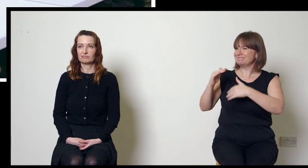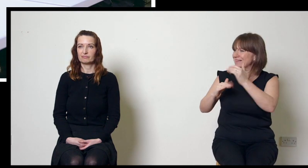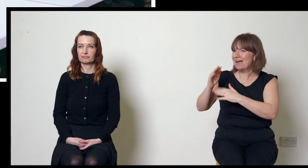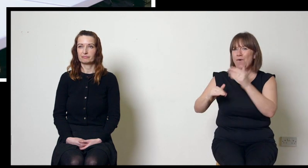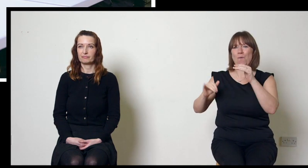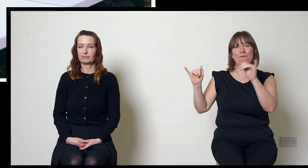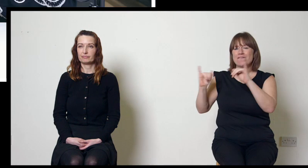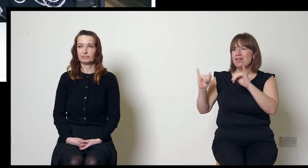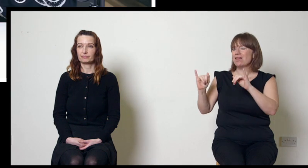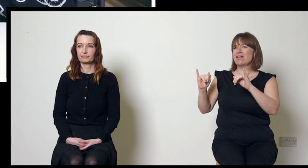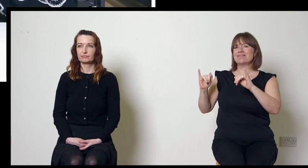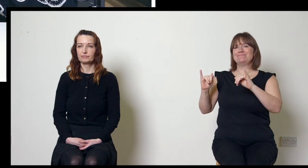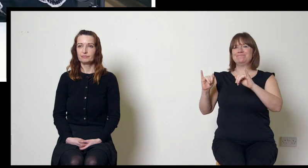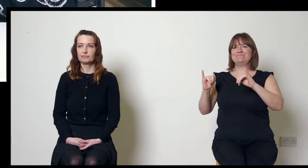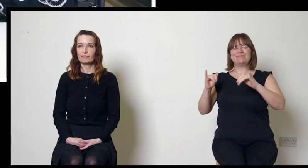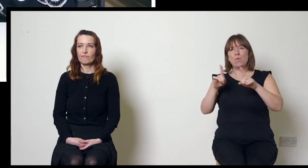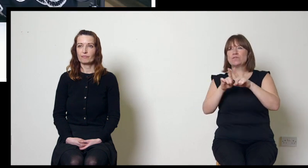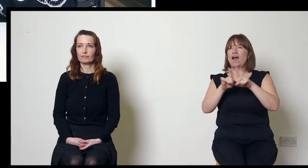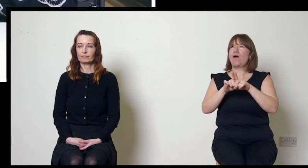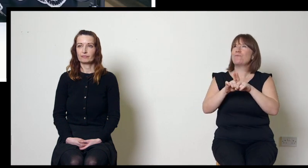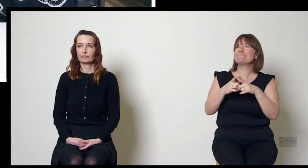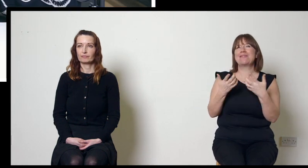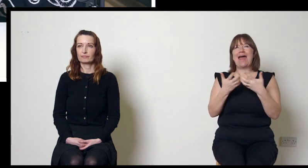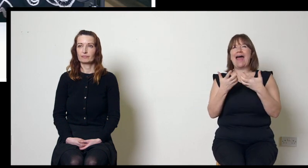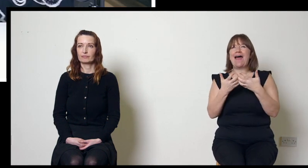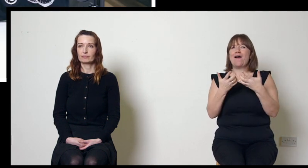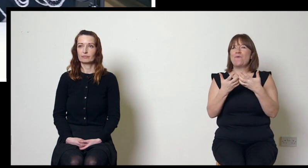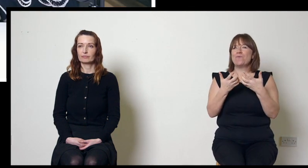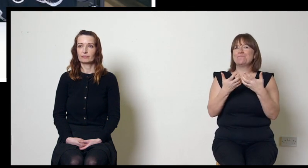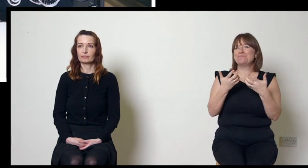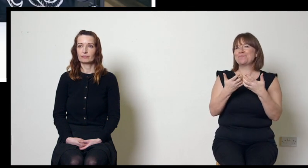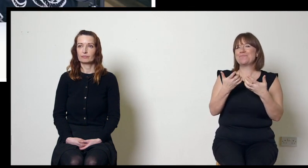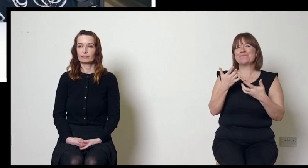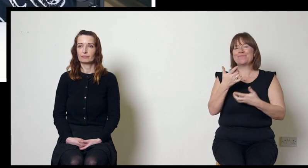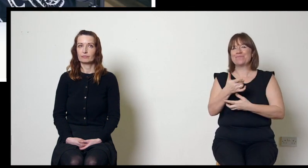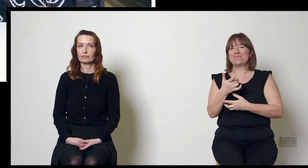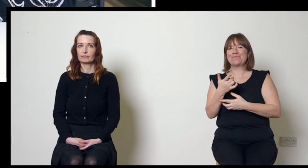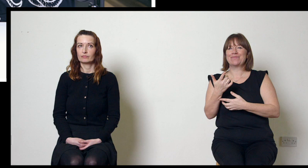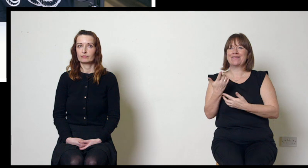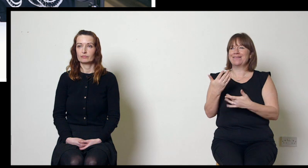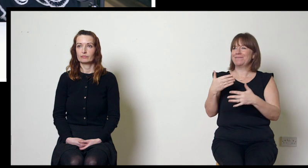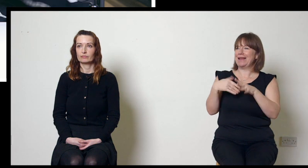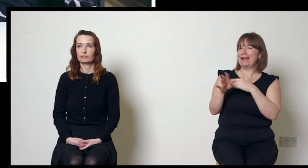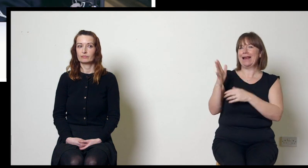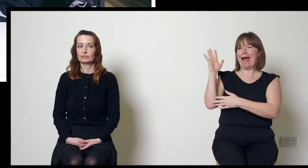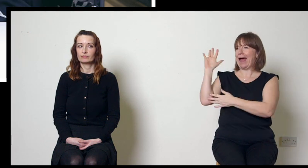but also the yeah, how being in... so we were in the exhibition space. So we were surrounded